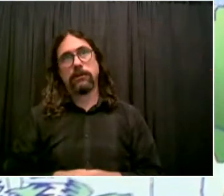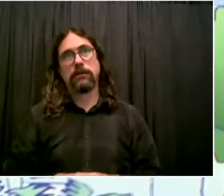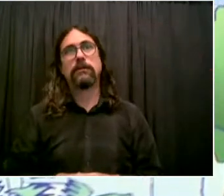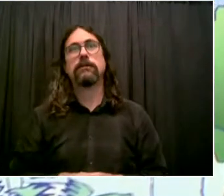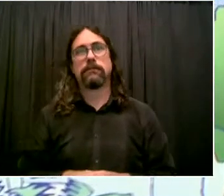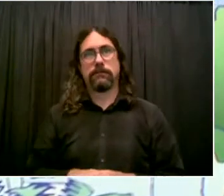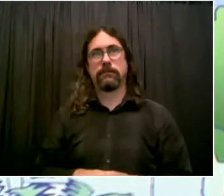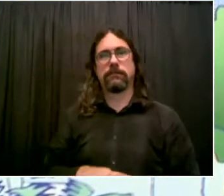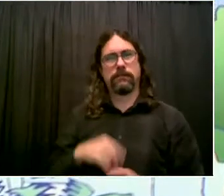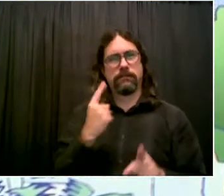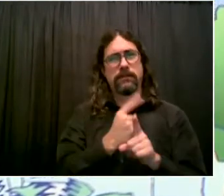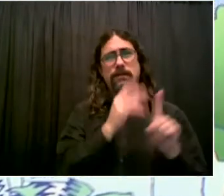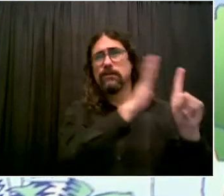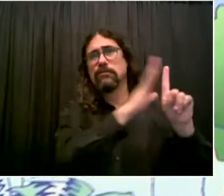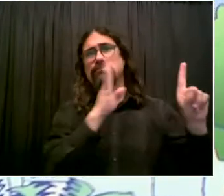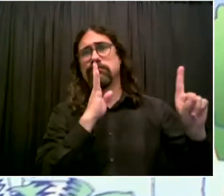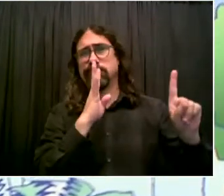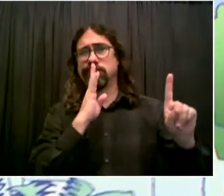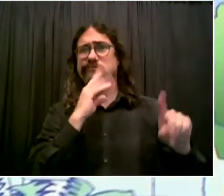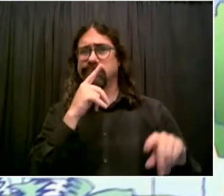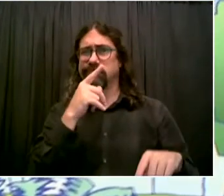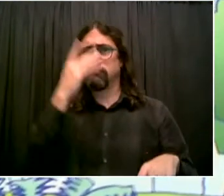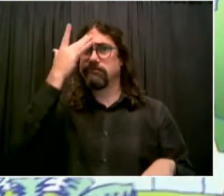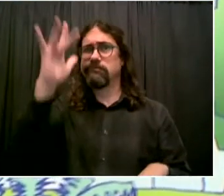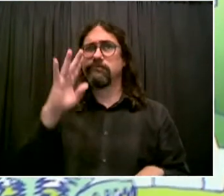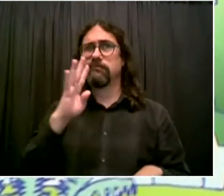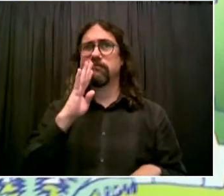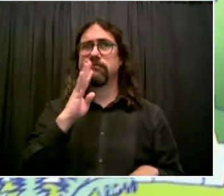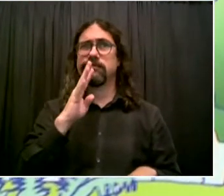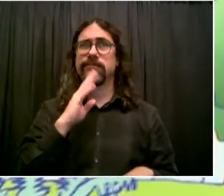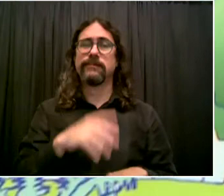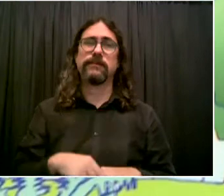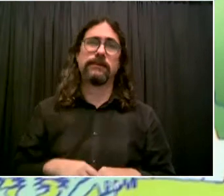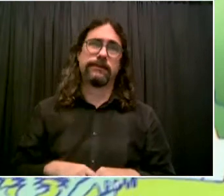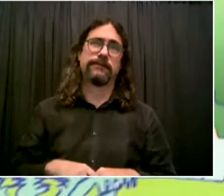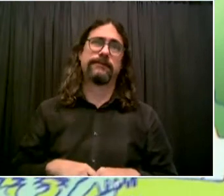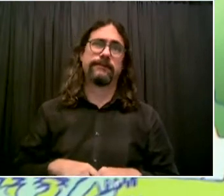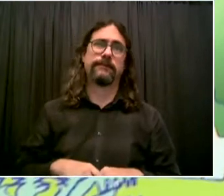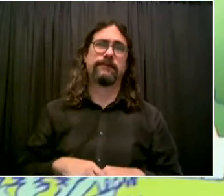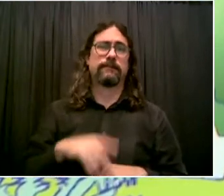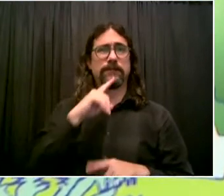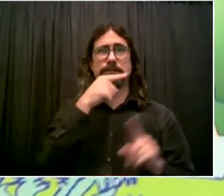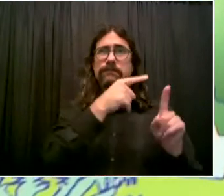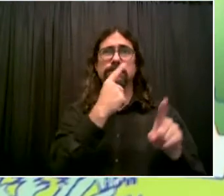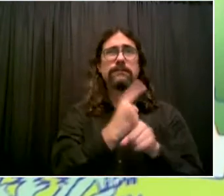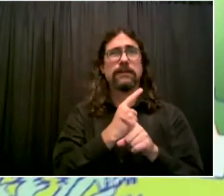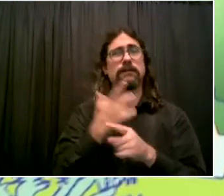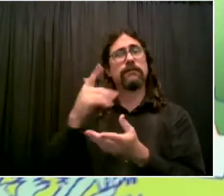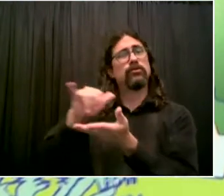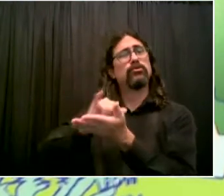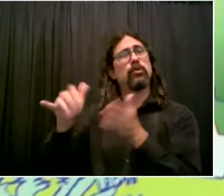BROUGHT OUT THE LARGER MEANING. THE MEANING IS PERFECTLY TOIN ITHS MOMET NOF RECOVERY.